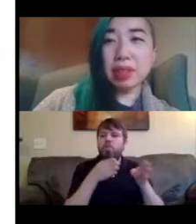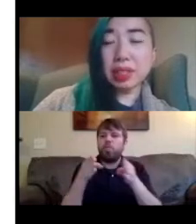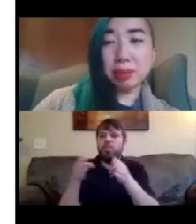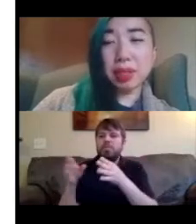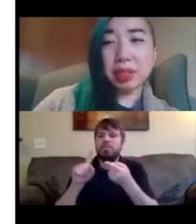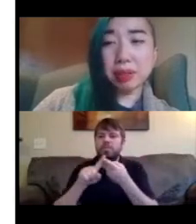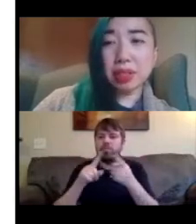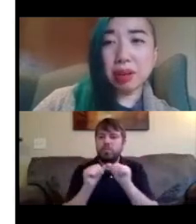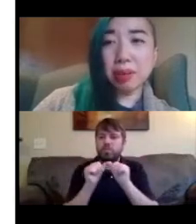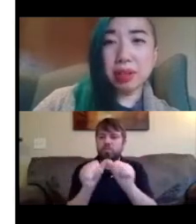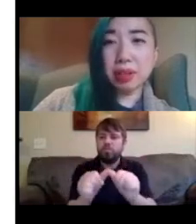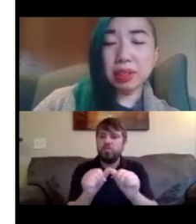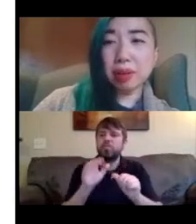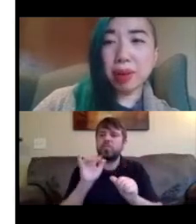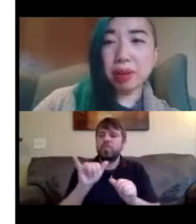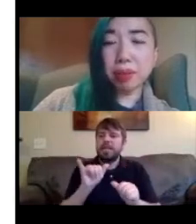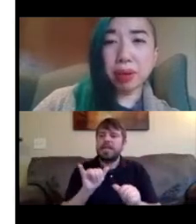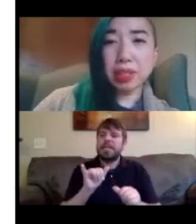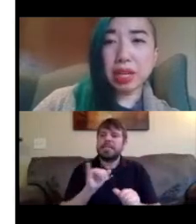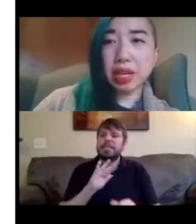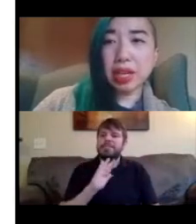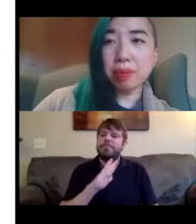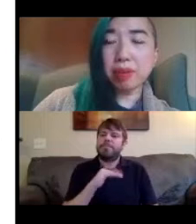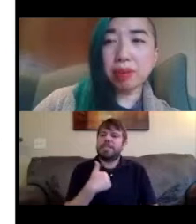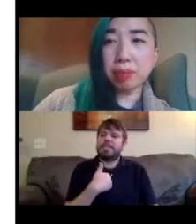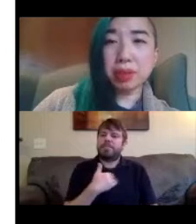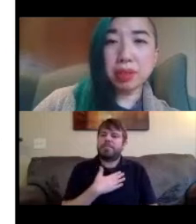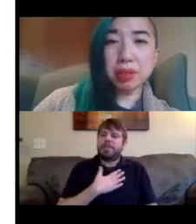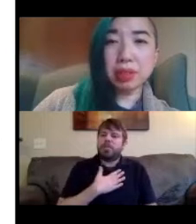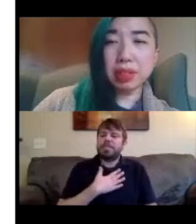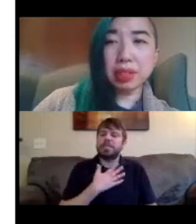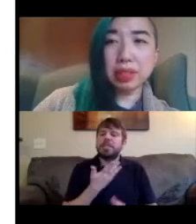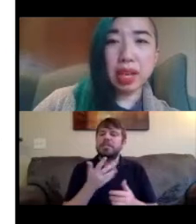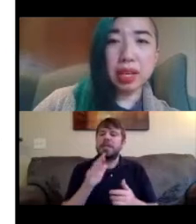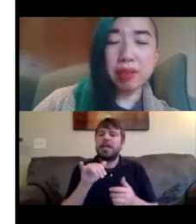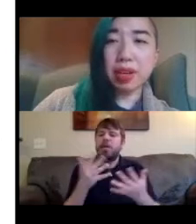the spirit in which I want us to think about our work today and whatever we produce is that even as